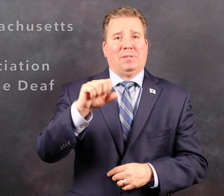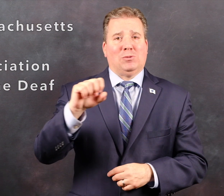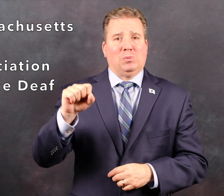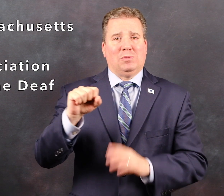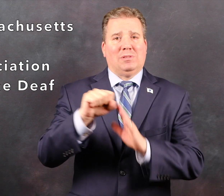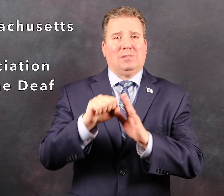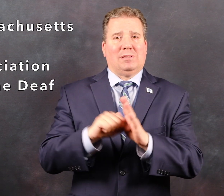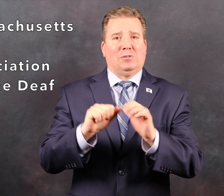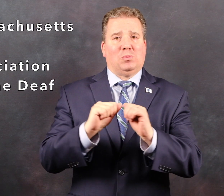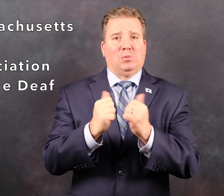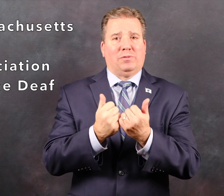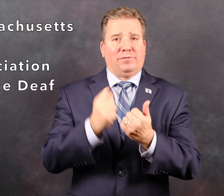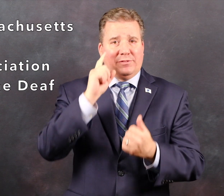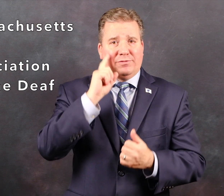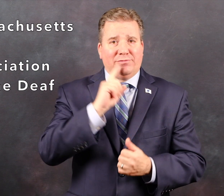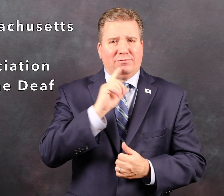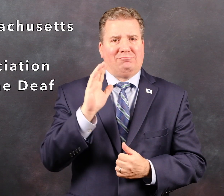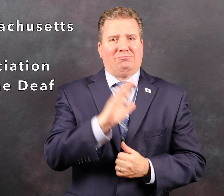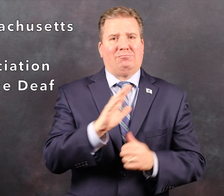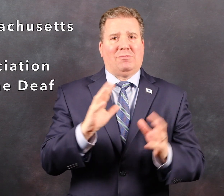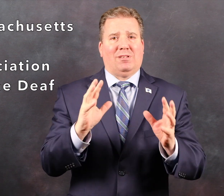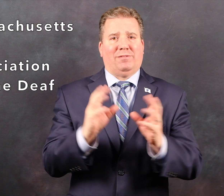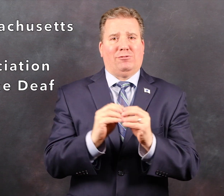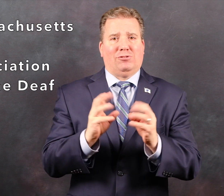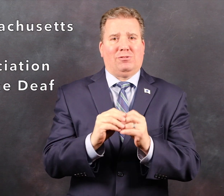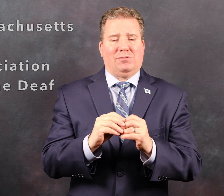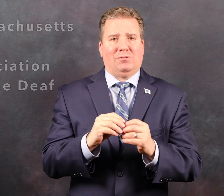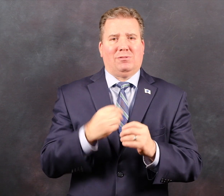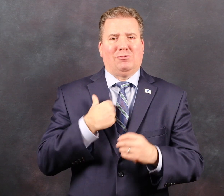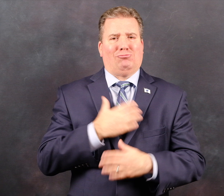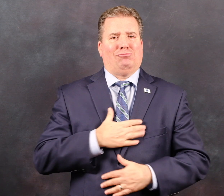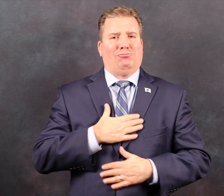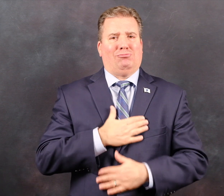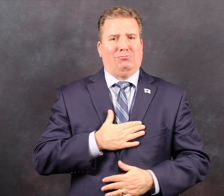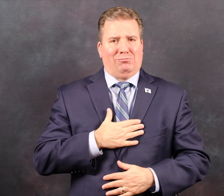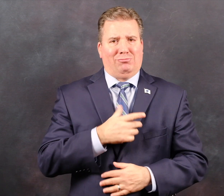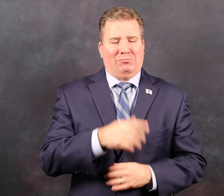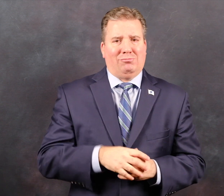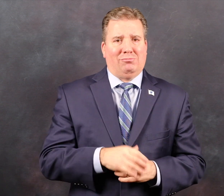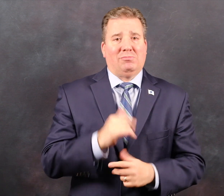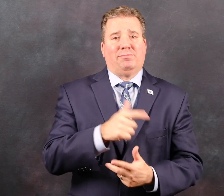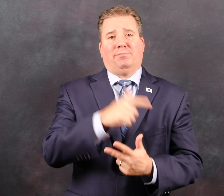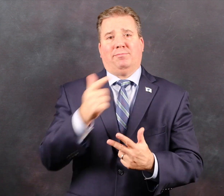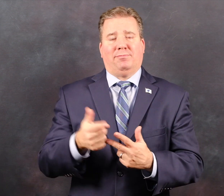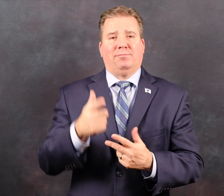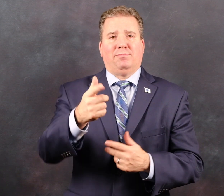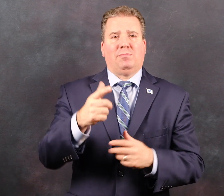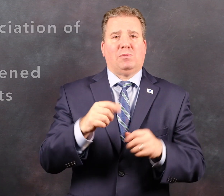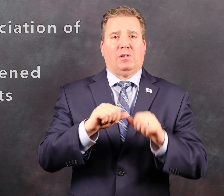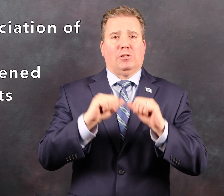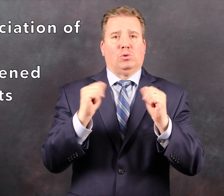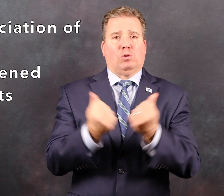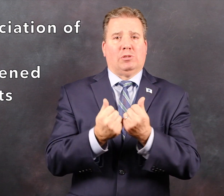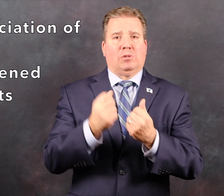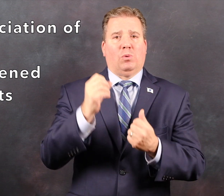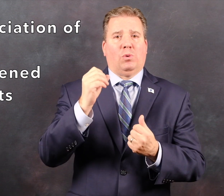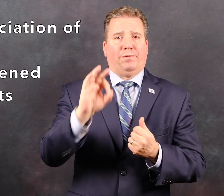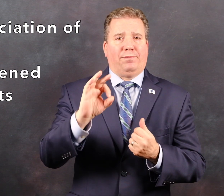attended. In September, I had the pleasure of attending the conference of the Massachusetts State Association of the Deaf (MSAD).